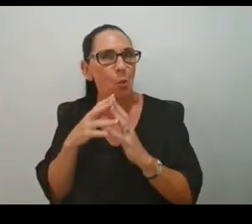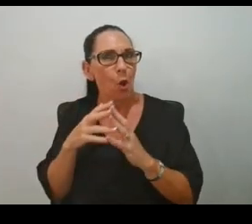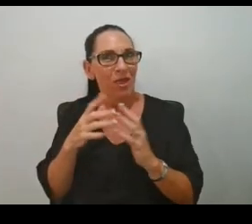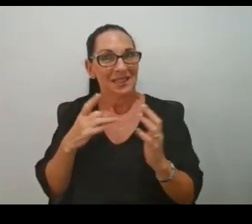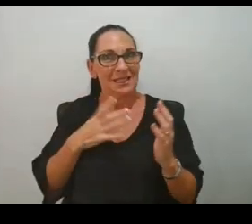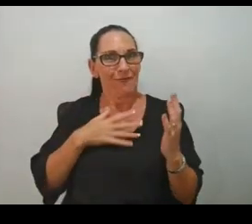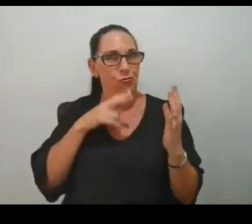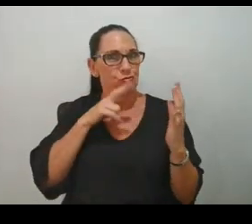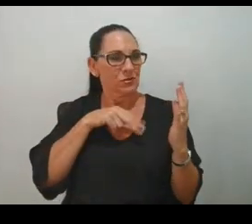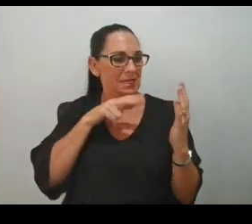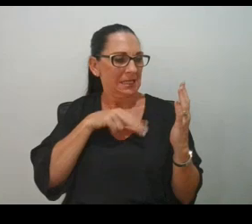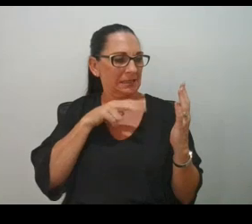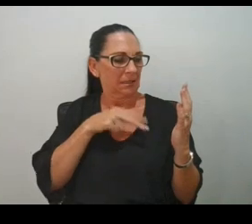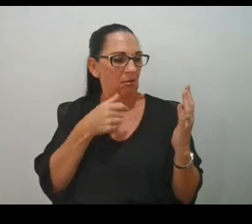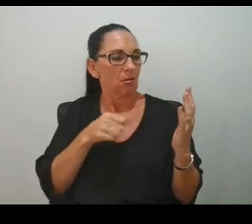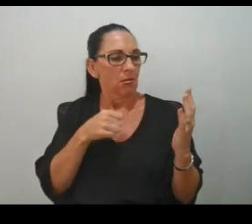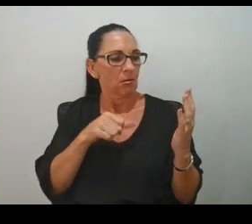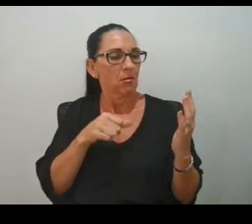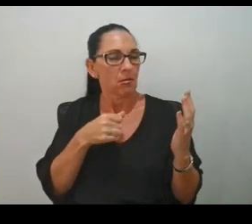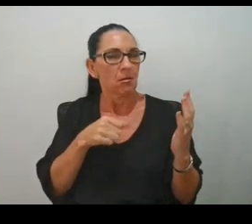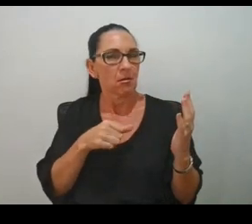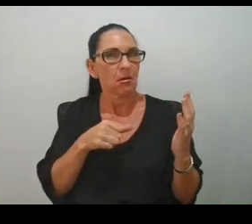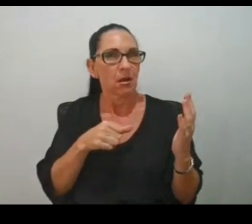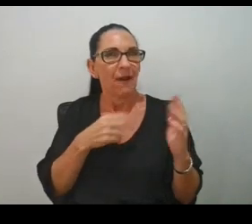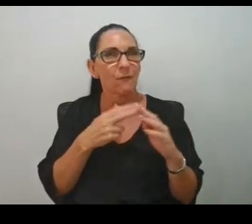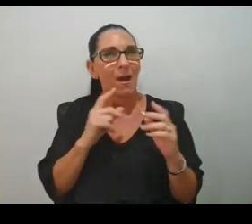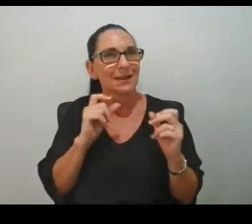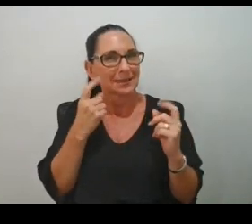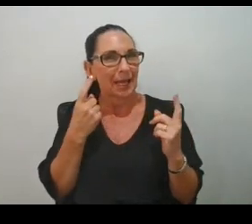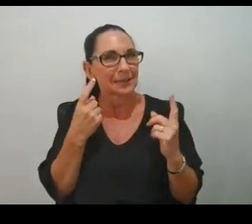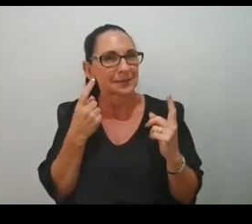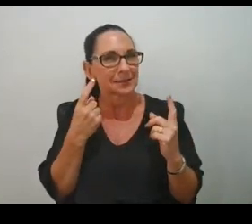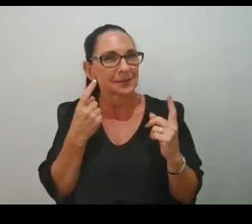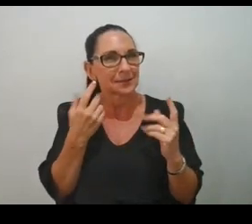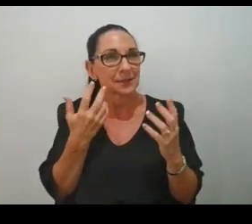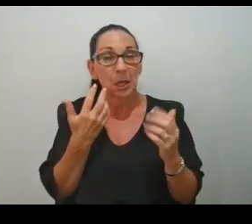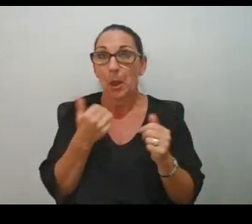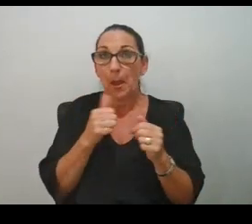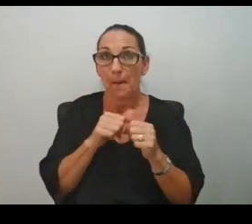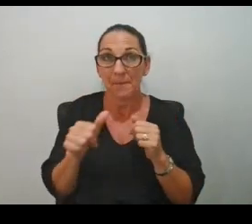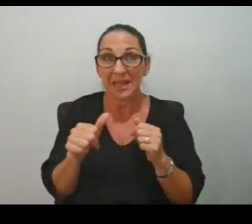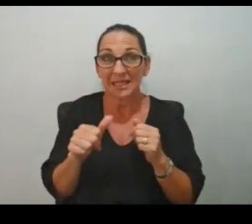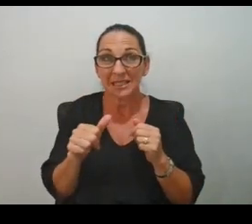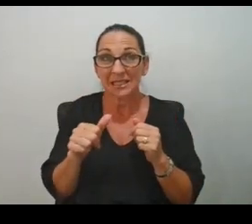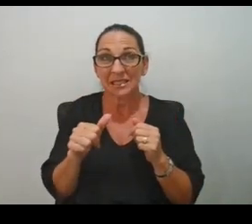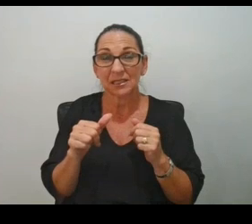through um the form best to put things into the form though because the grants officers